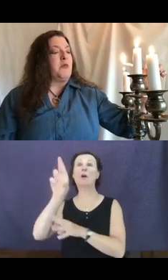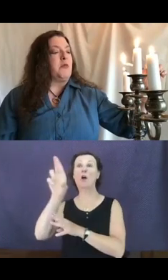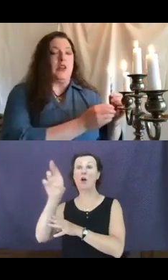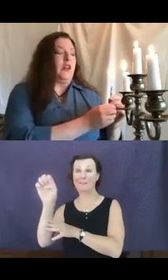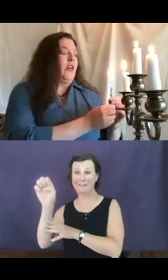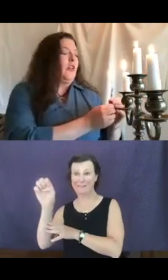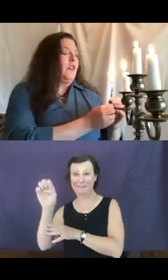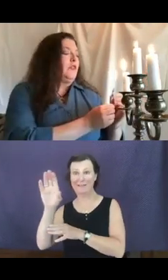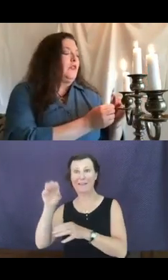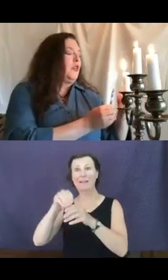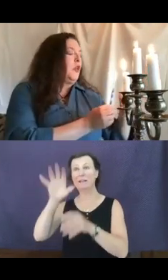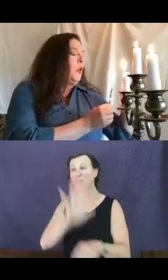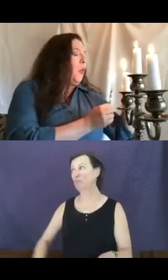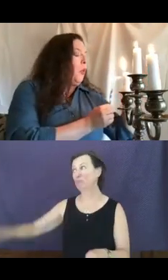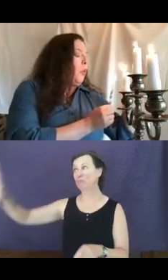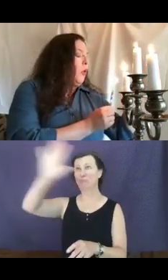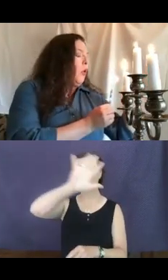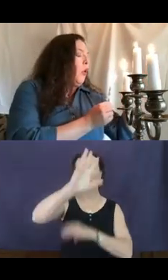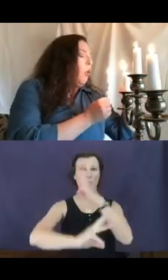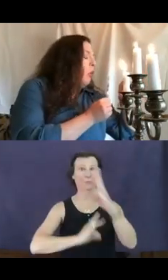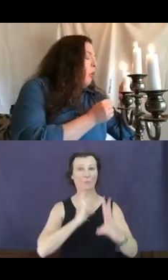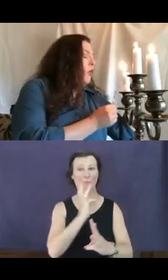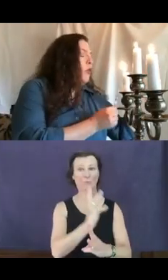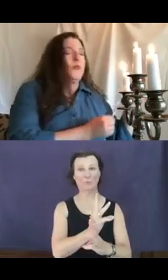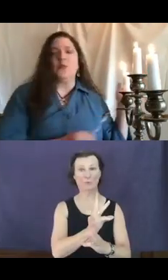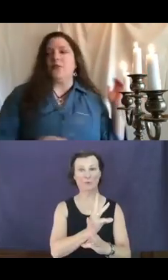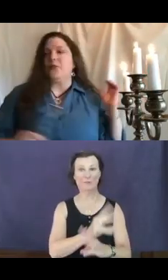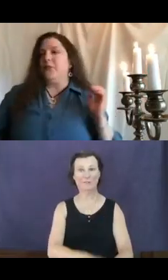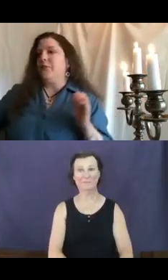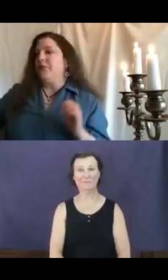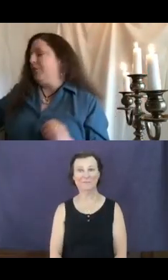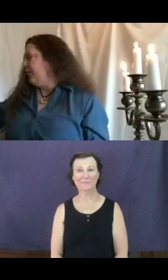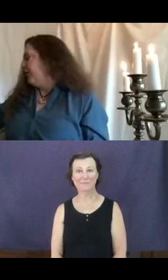world at large.